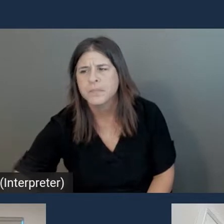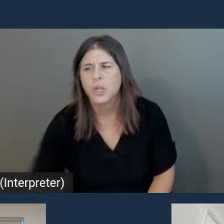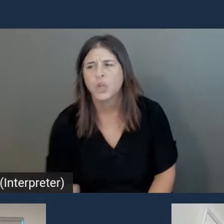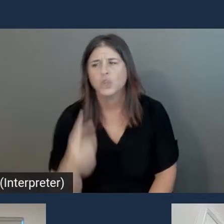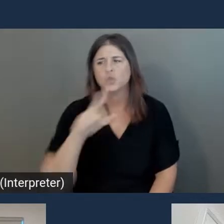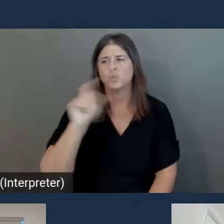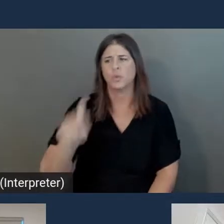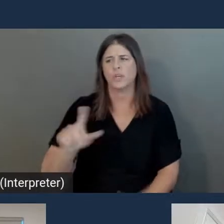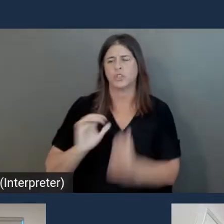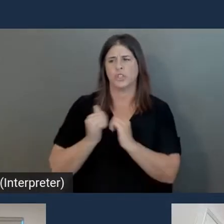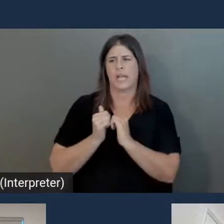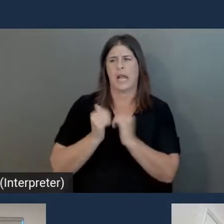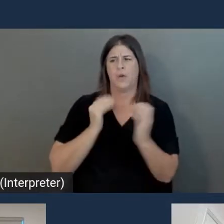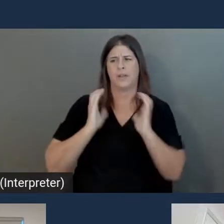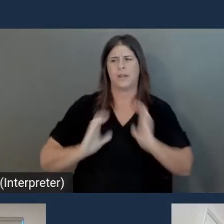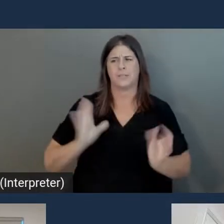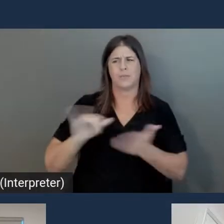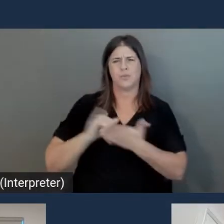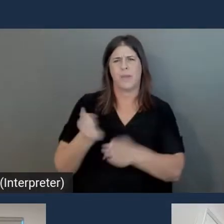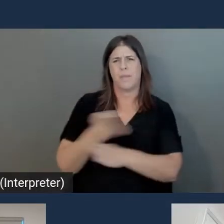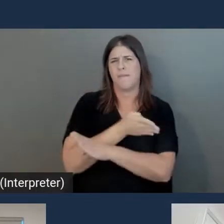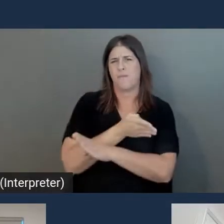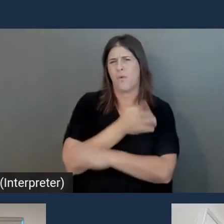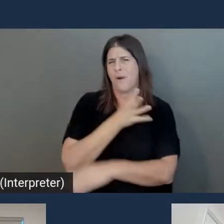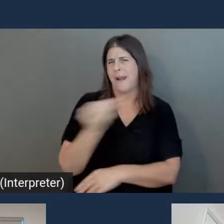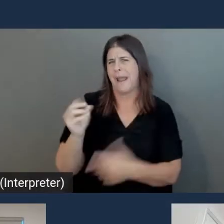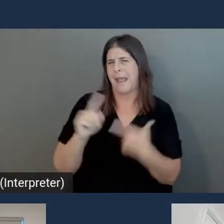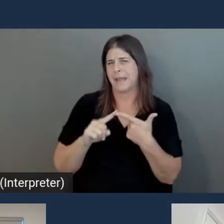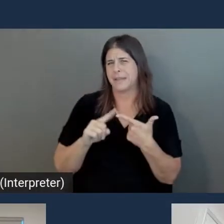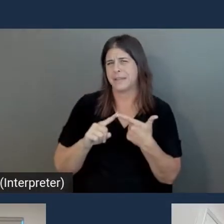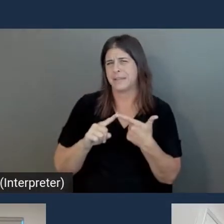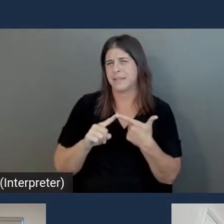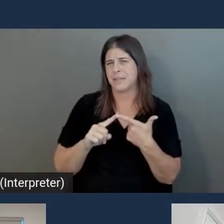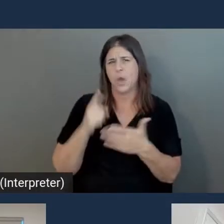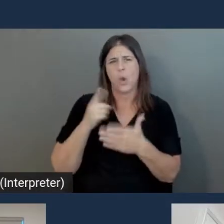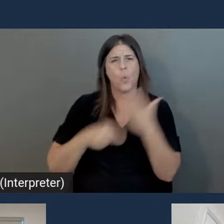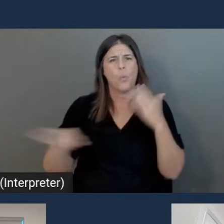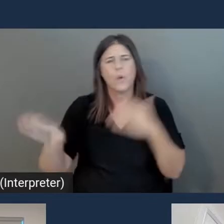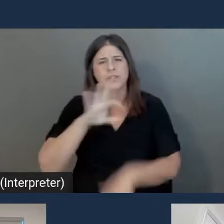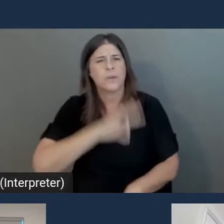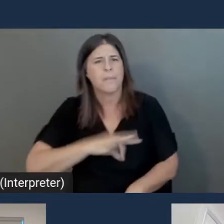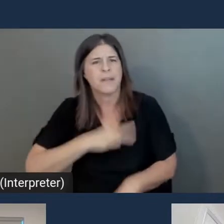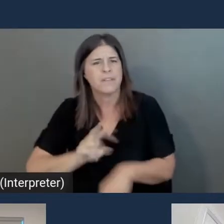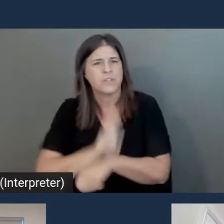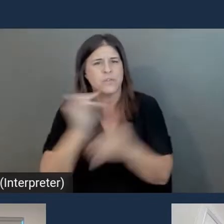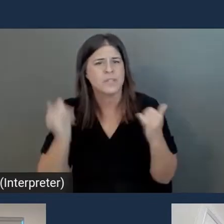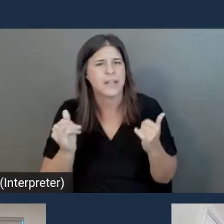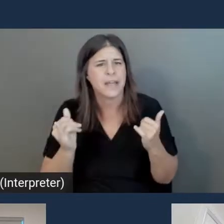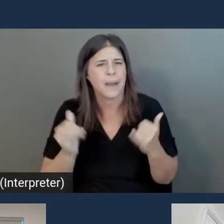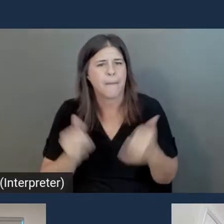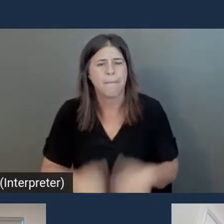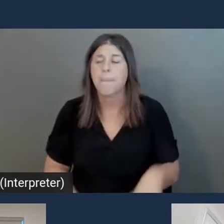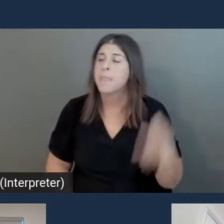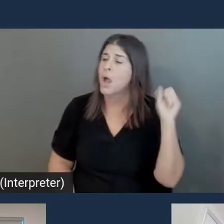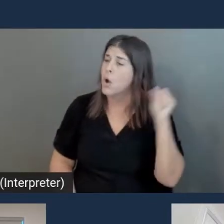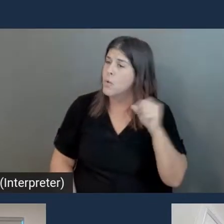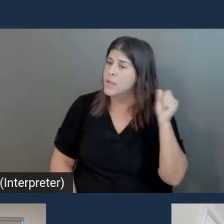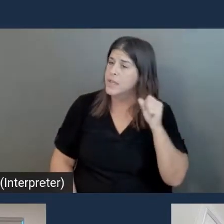and what is the benefits of using it now? Yeah so, really the customers,